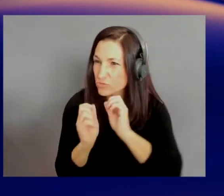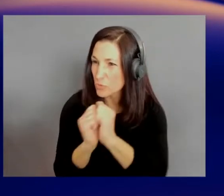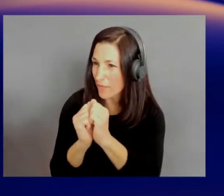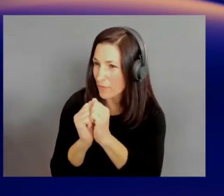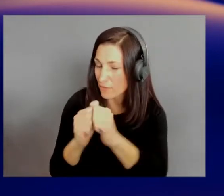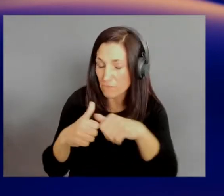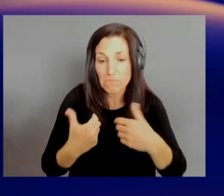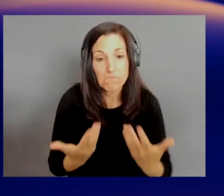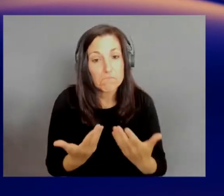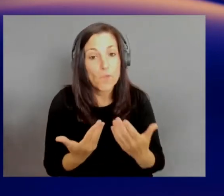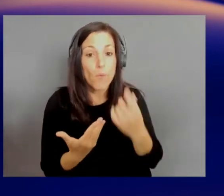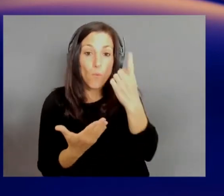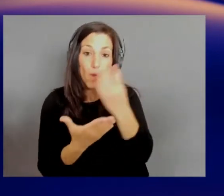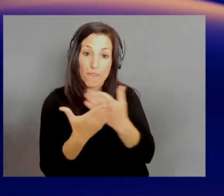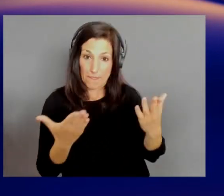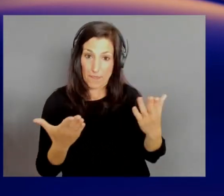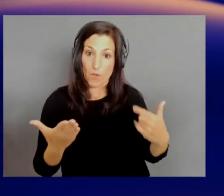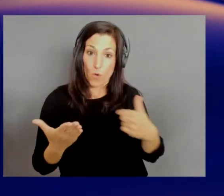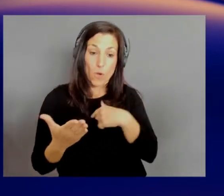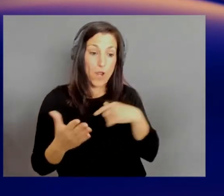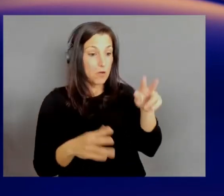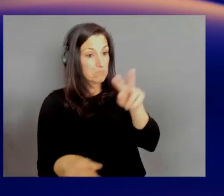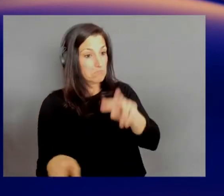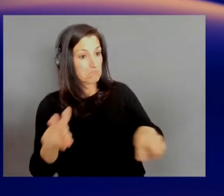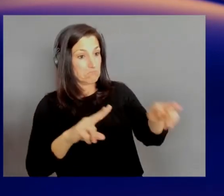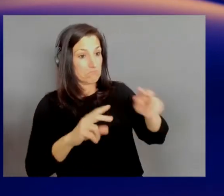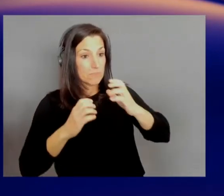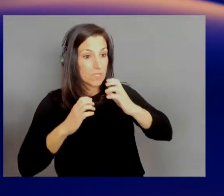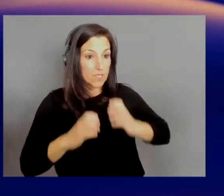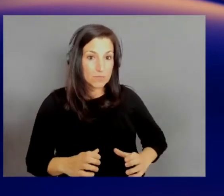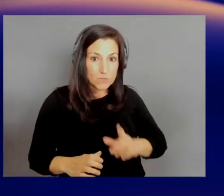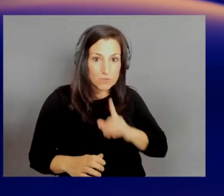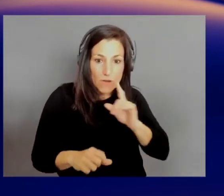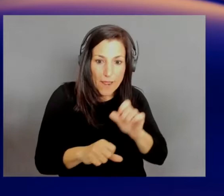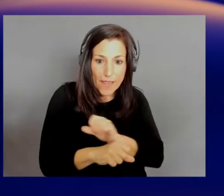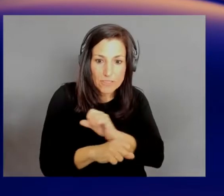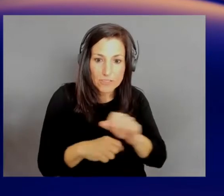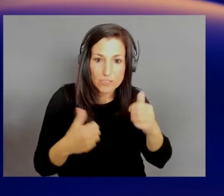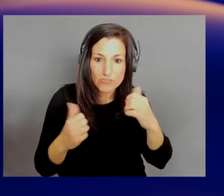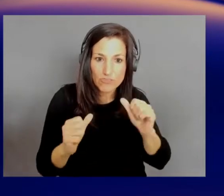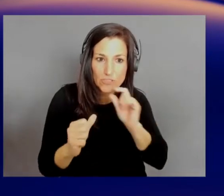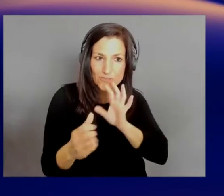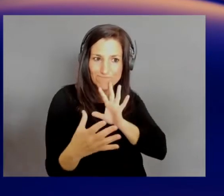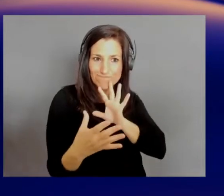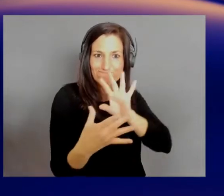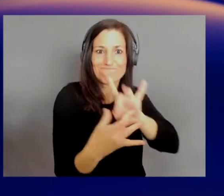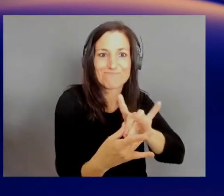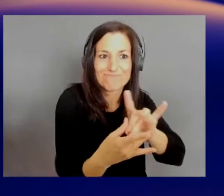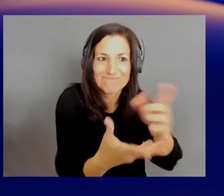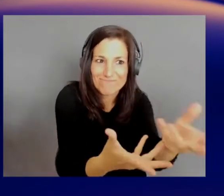when you look at customers that are actually trying to engage citizens or constituents on various platforms,